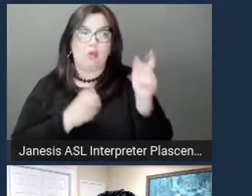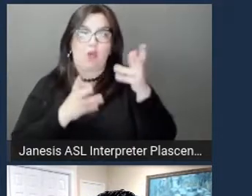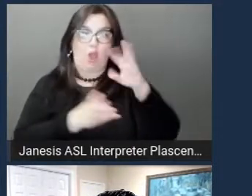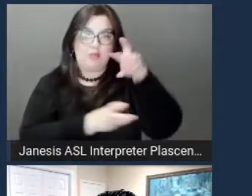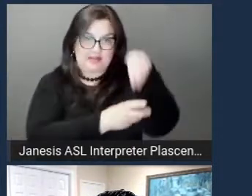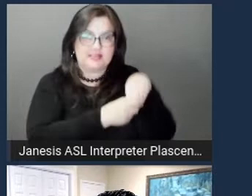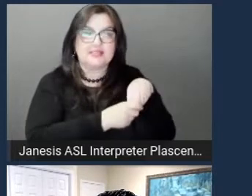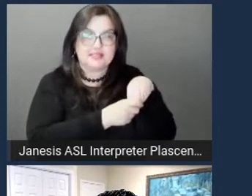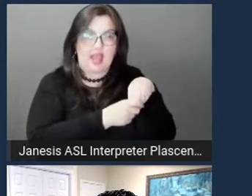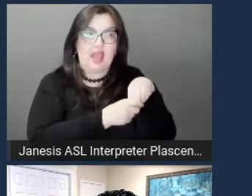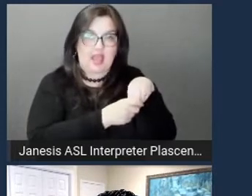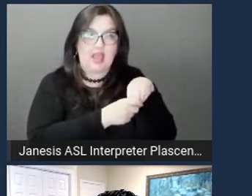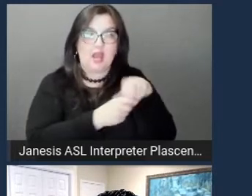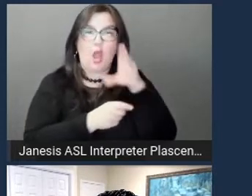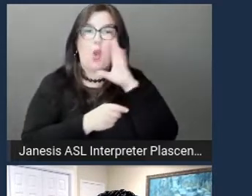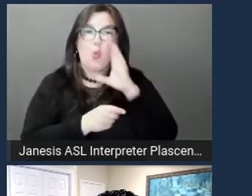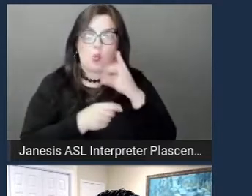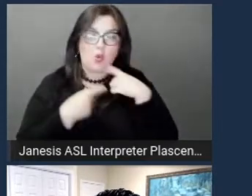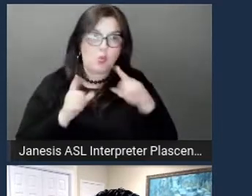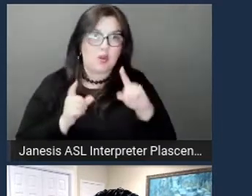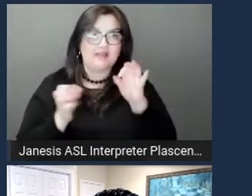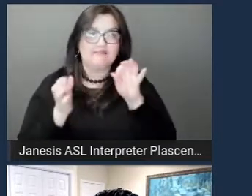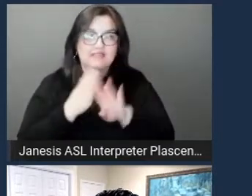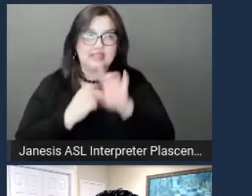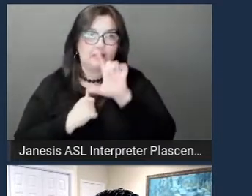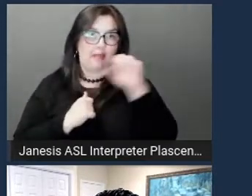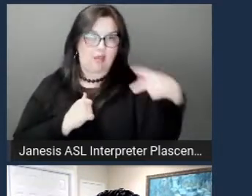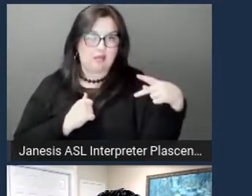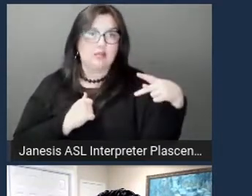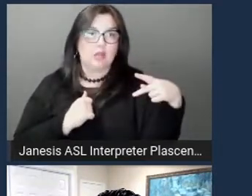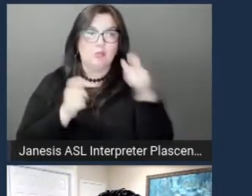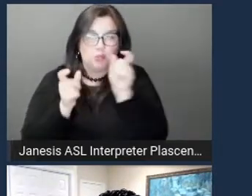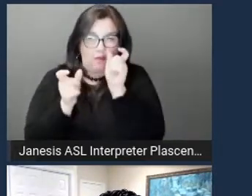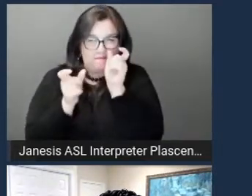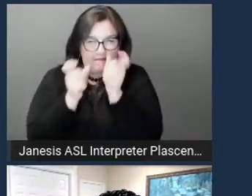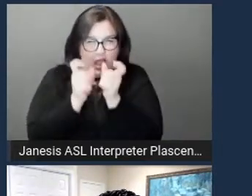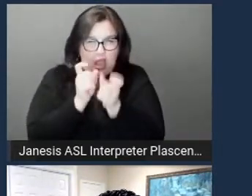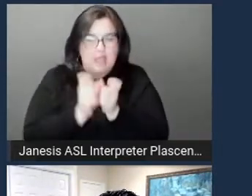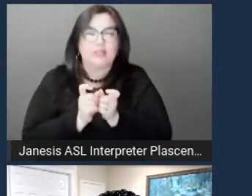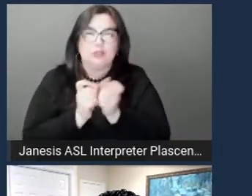It will also work as a feedback loop to fine tune our recommendations priority.